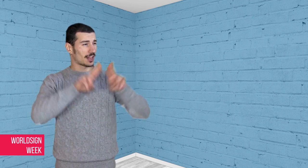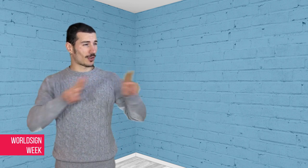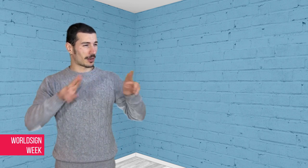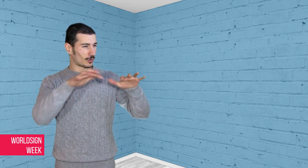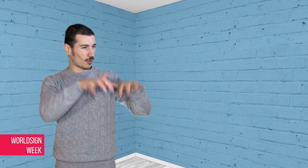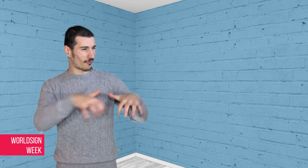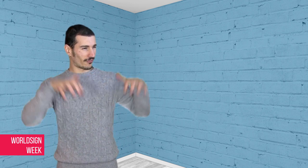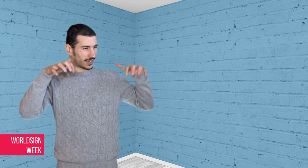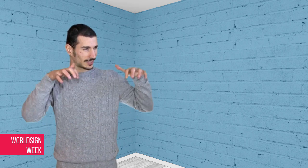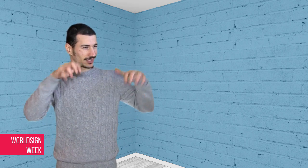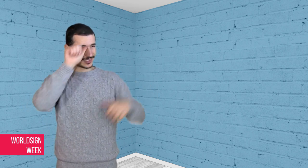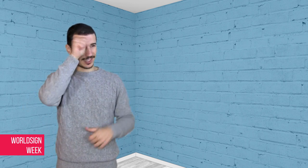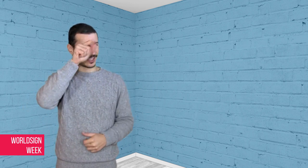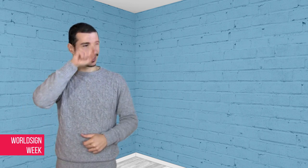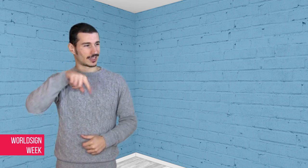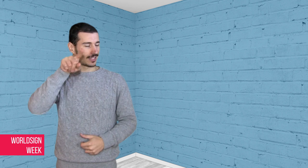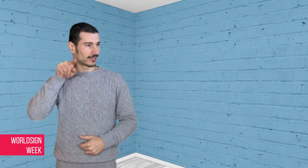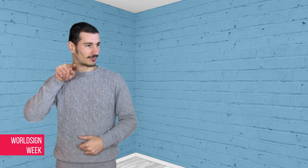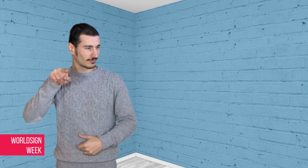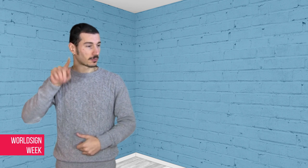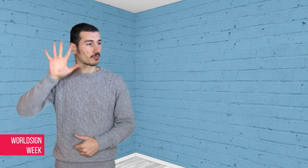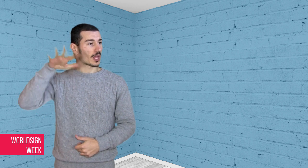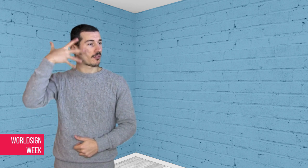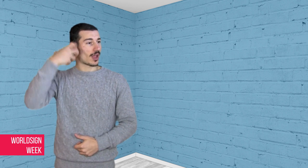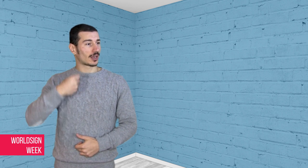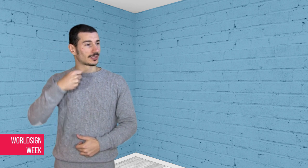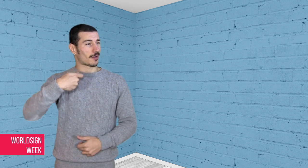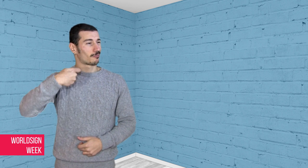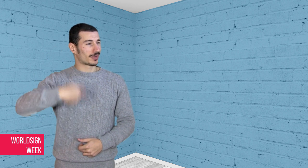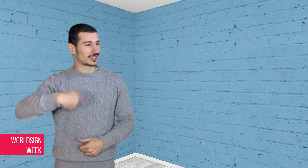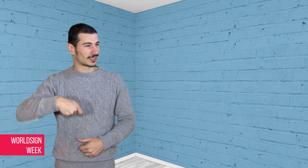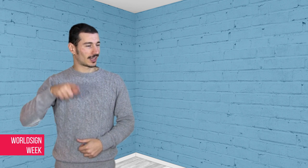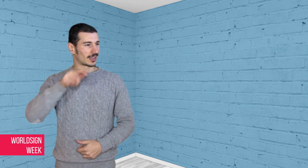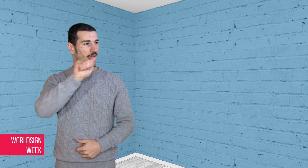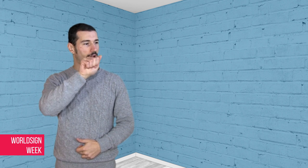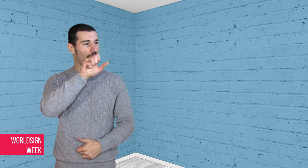Alessio: At an international conference in India,